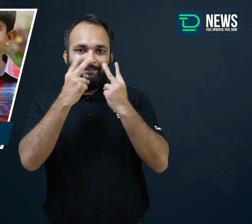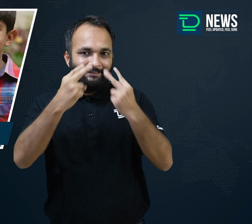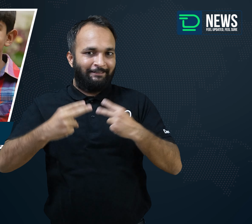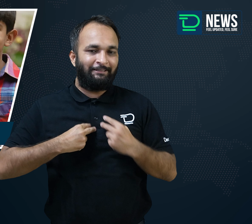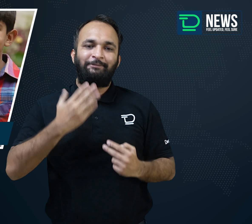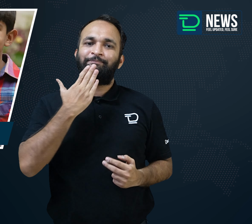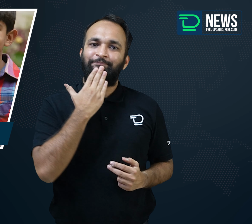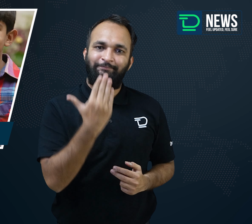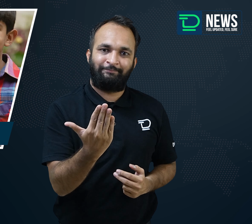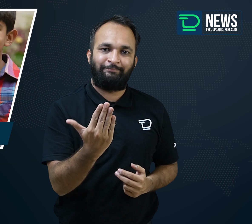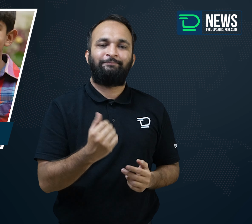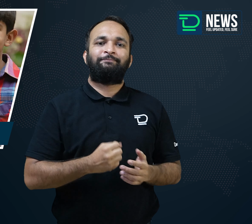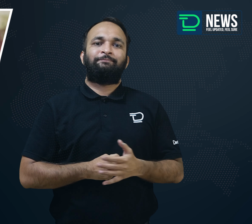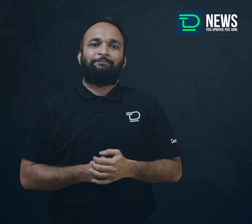Subscribe Deaf Talks and thanks for watching.